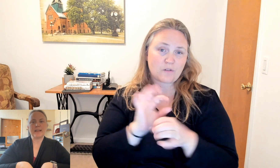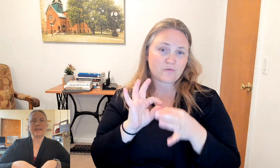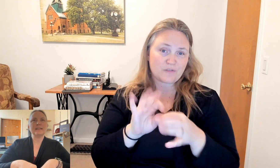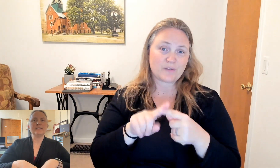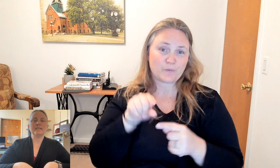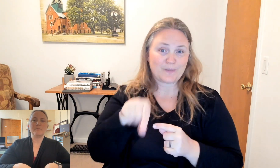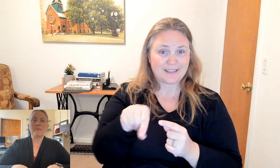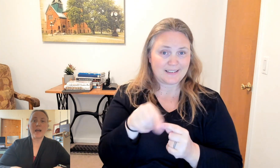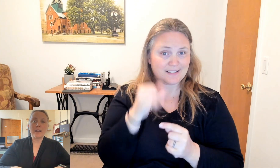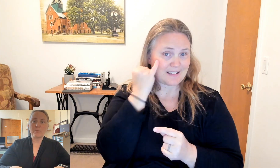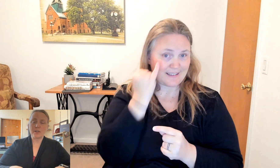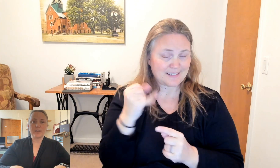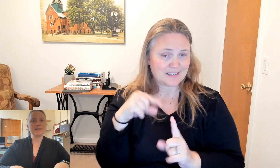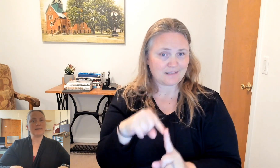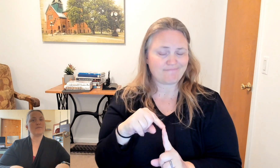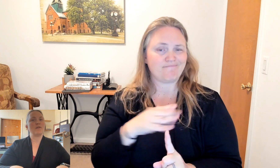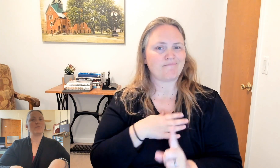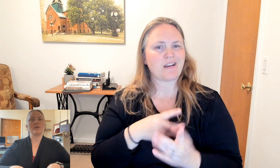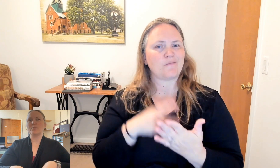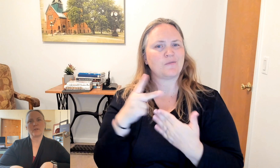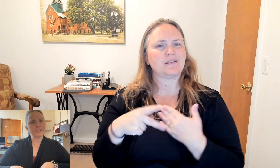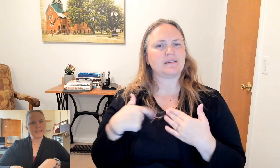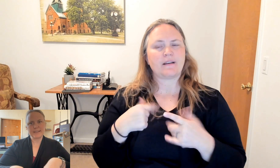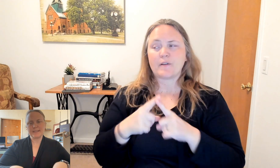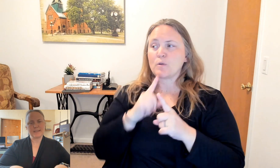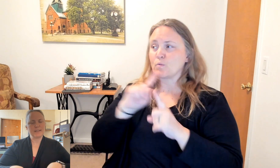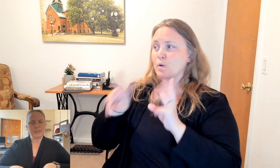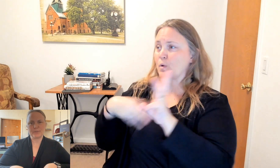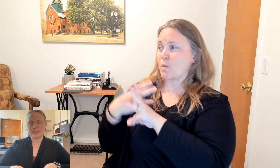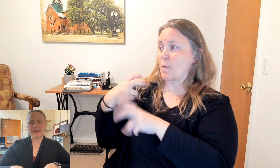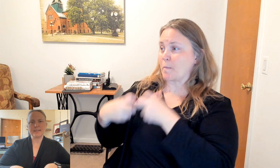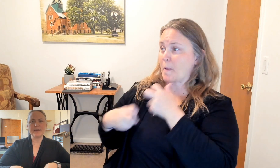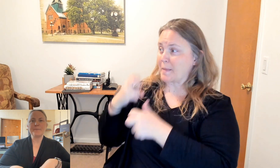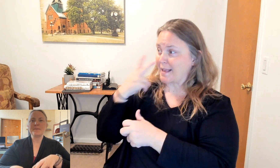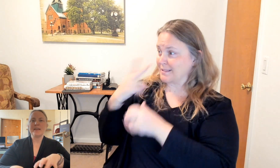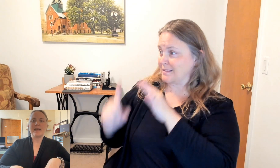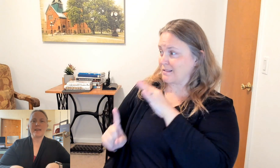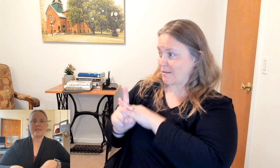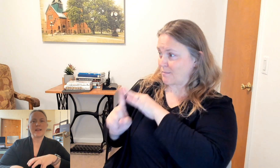And my projects stem from real world ideas and issues that I see, and then